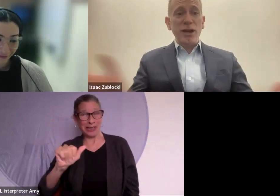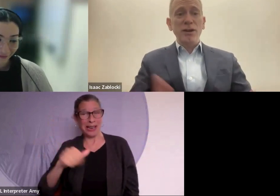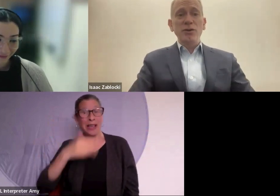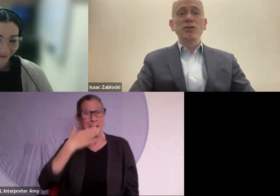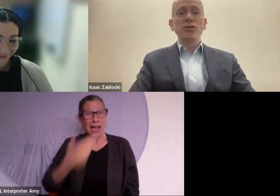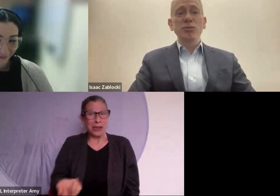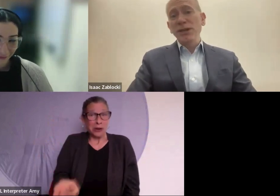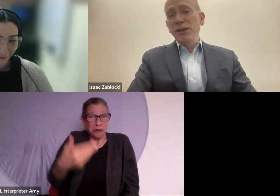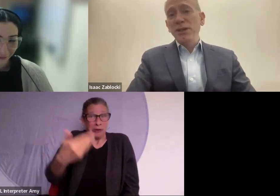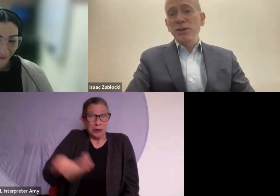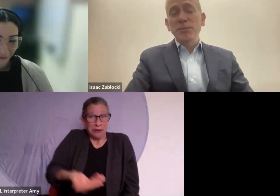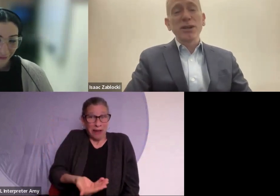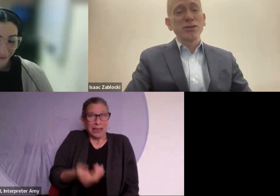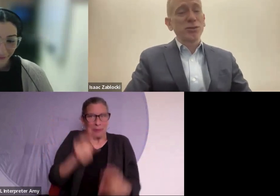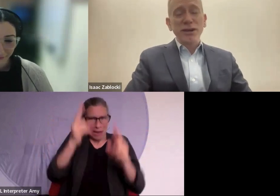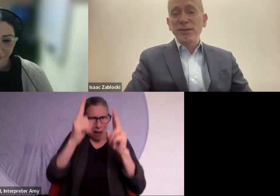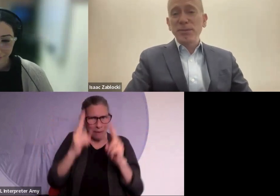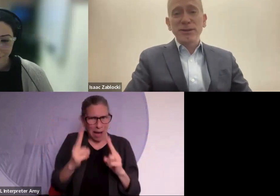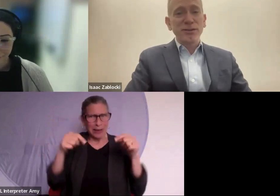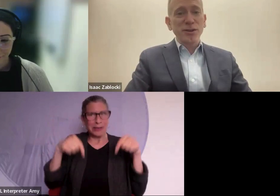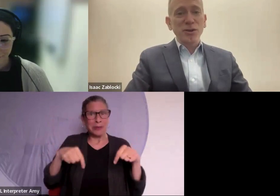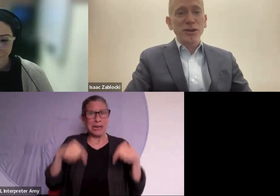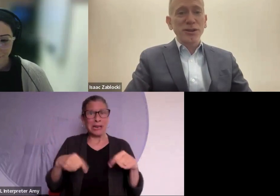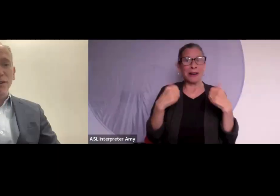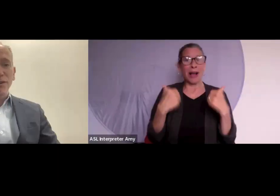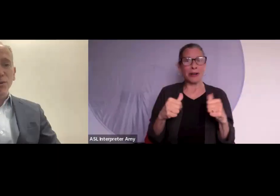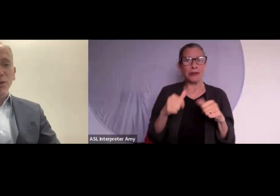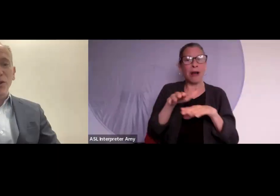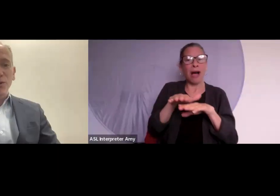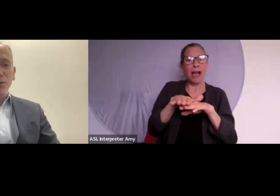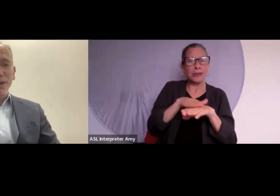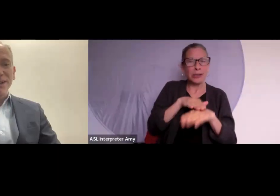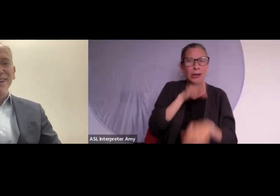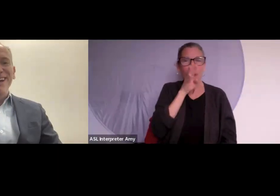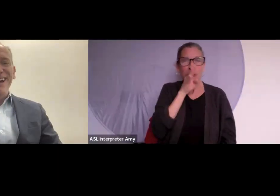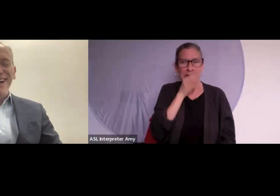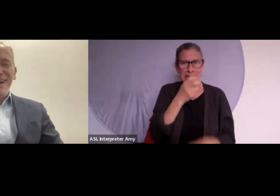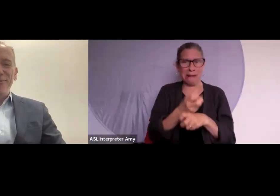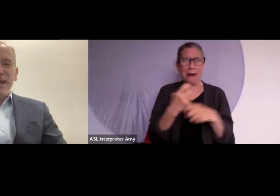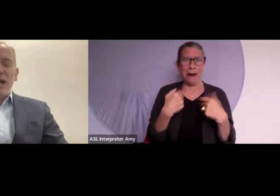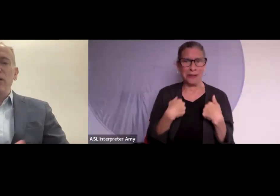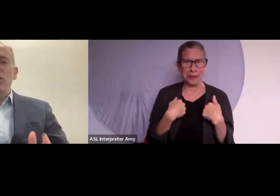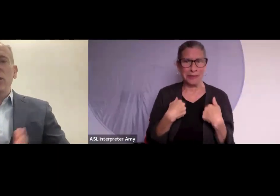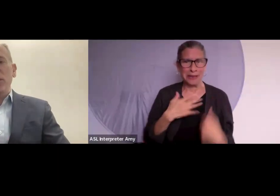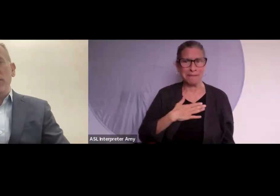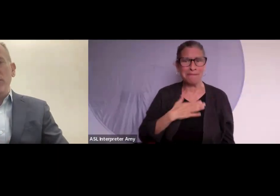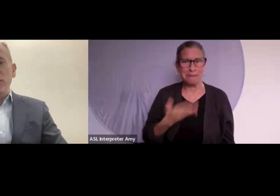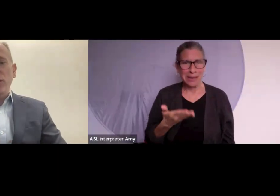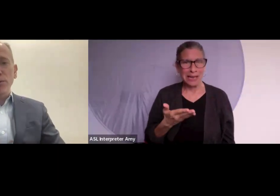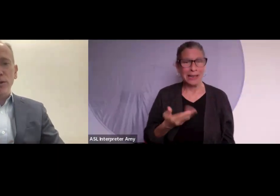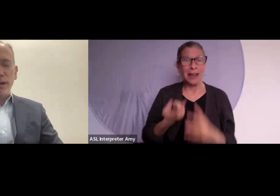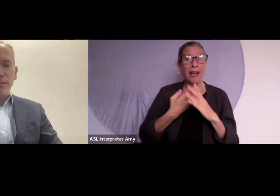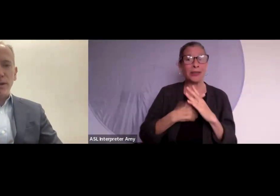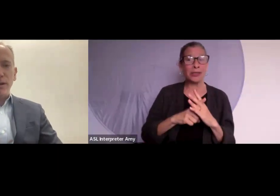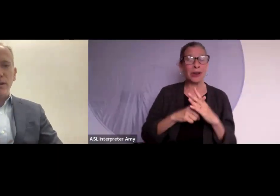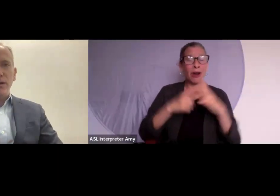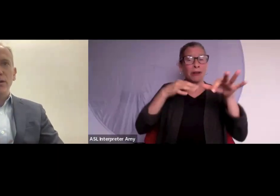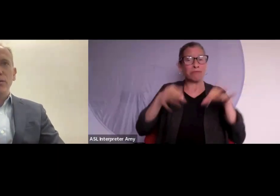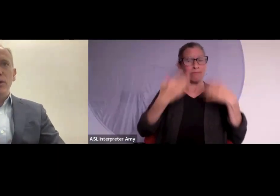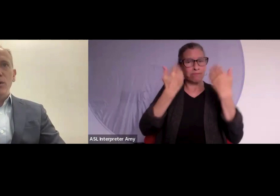honored to be here. I'm going to try to speak slowly. That's really hard for me. I will start with the self description. I'm a